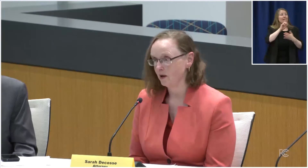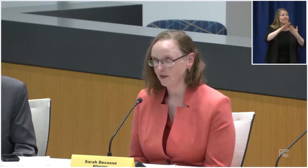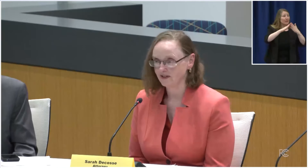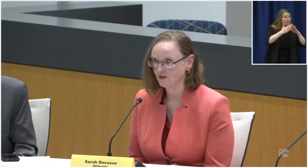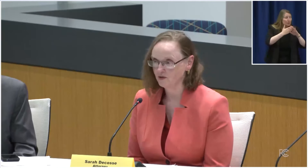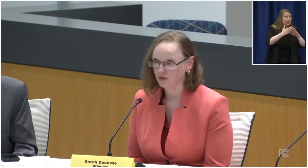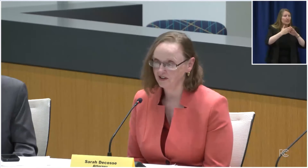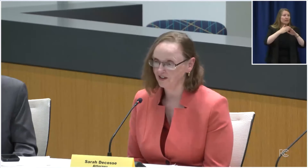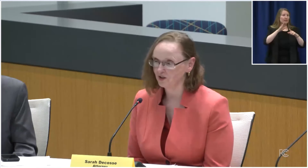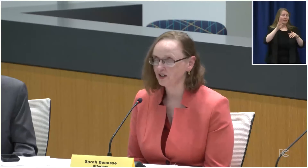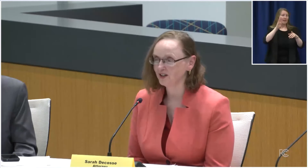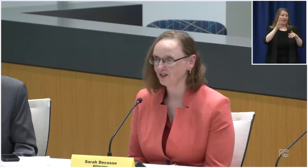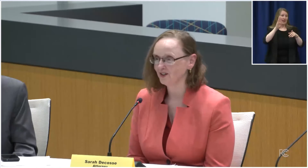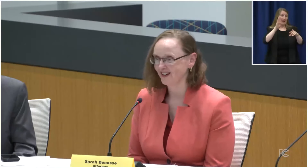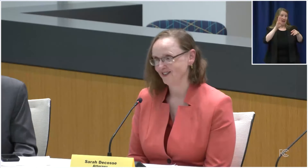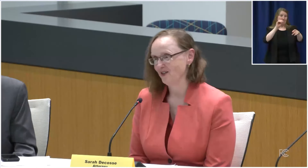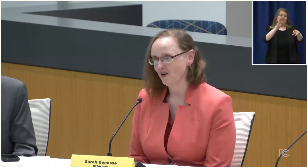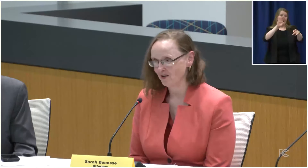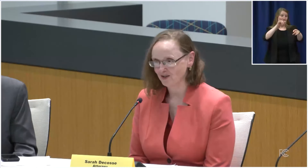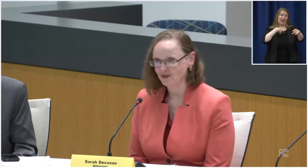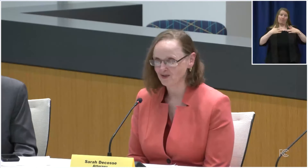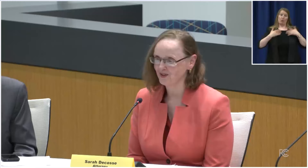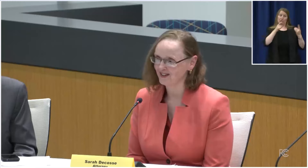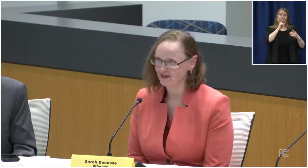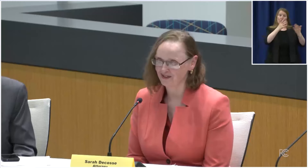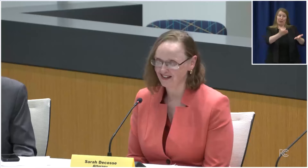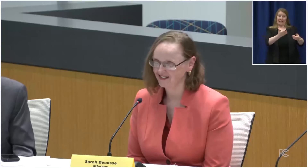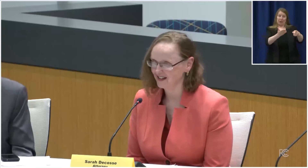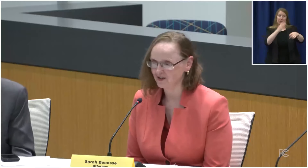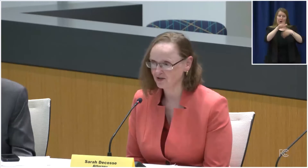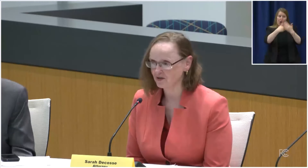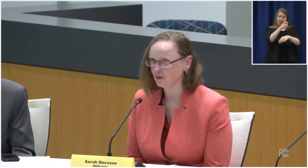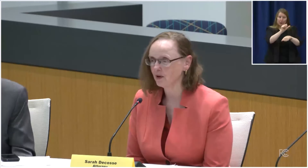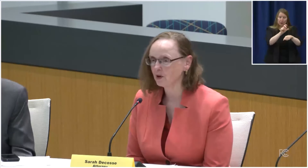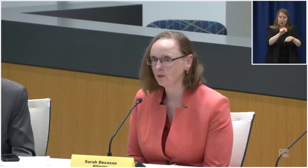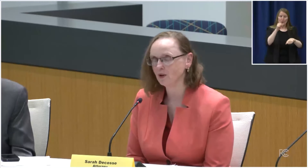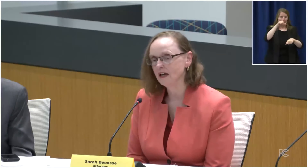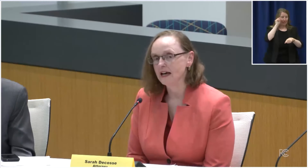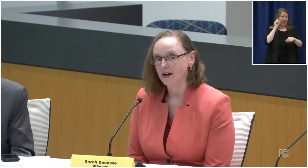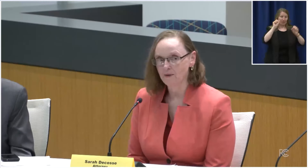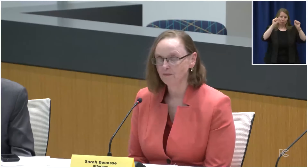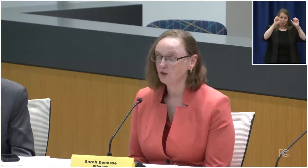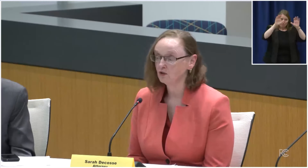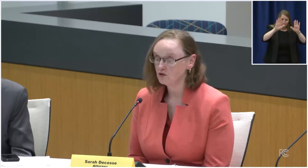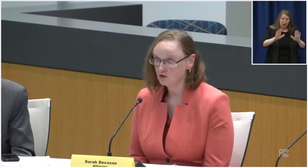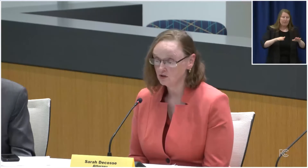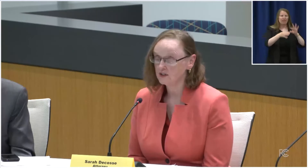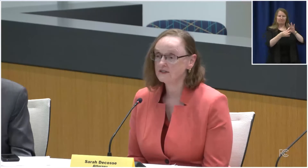HETEROGENEITY, I THINK IT'S IMPORTANT TO NOTE FOR THE DEAF COMMUNITY AND BOBBI, IT'S THRILLING THAT YOU'RE